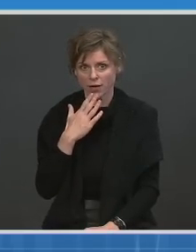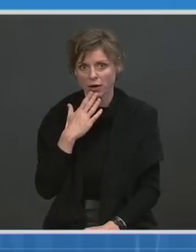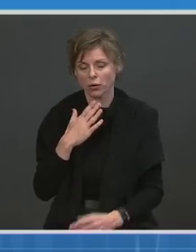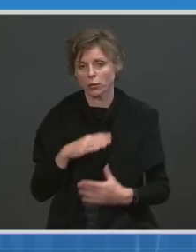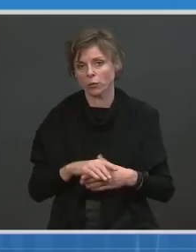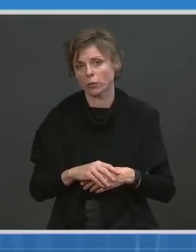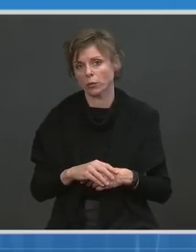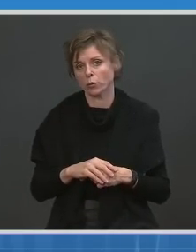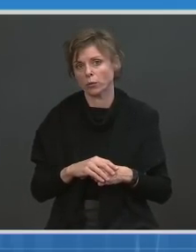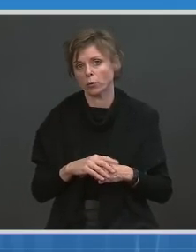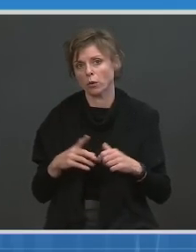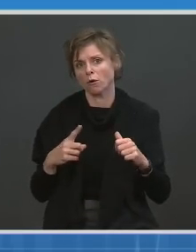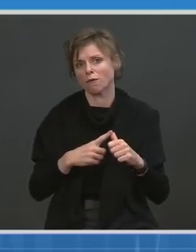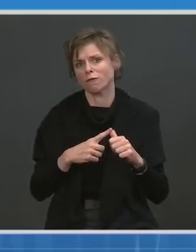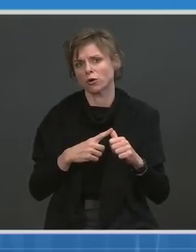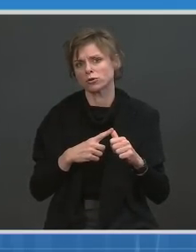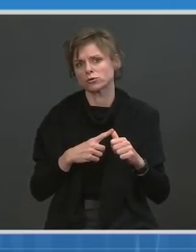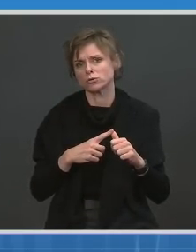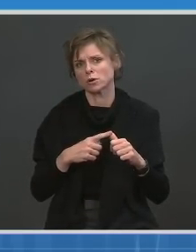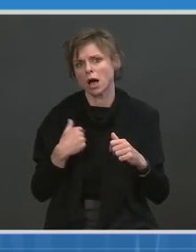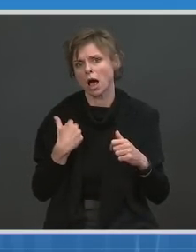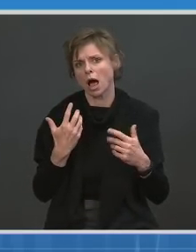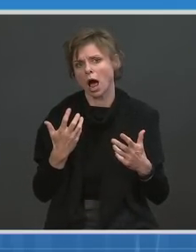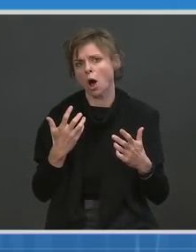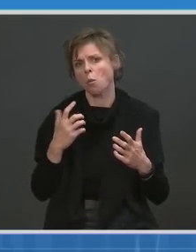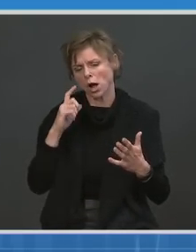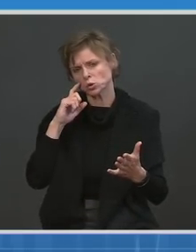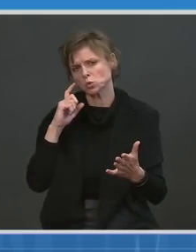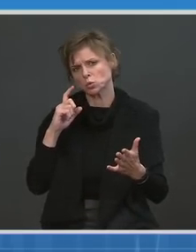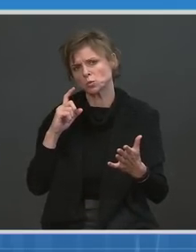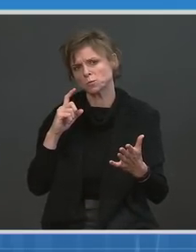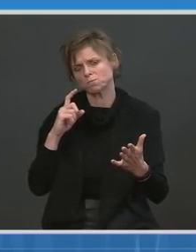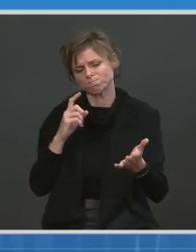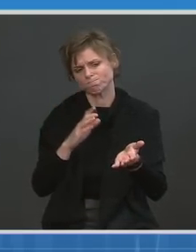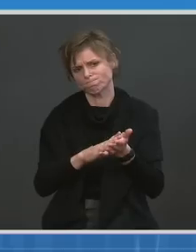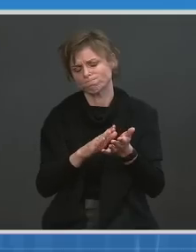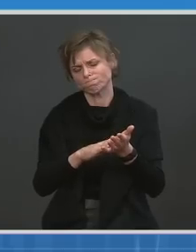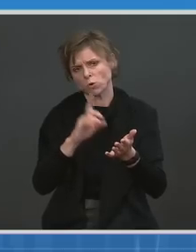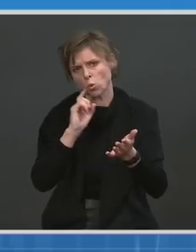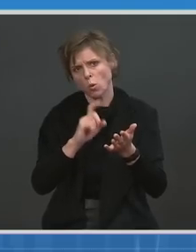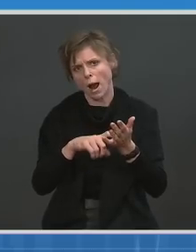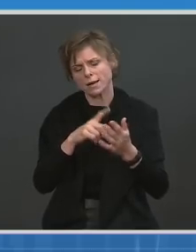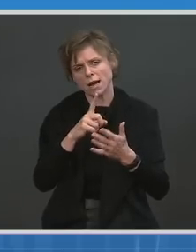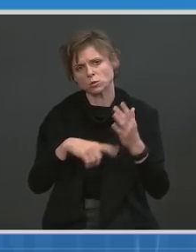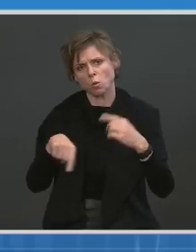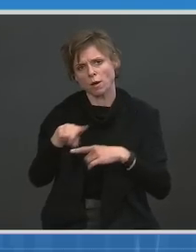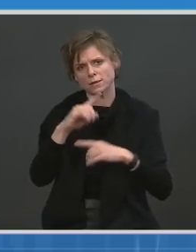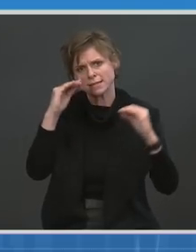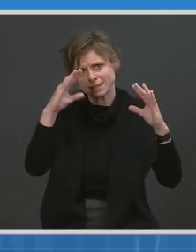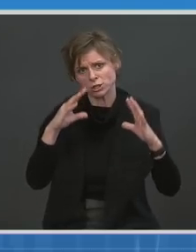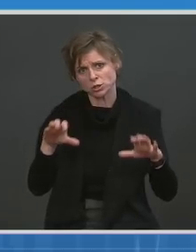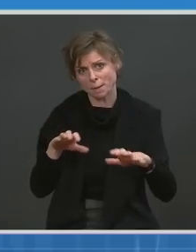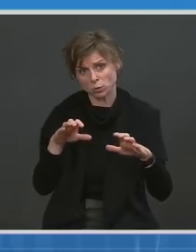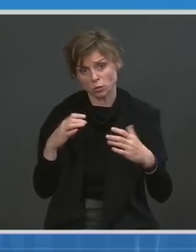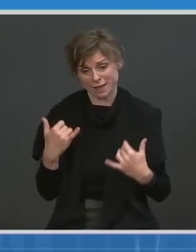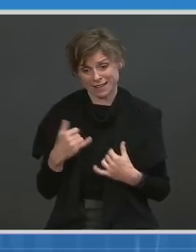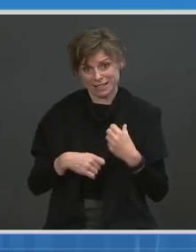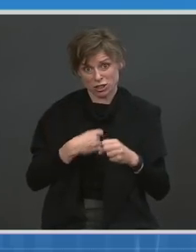First, let me just acknowledge what the teachers have had to do this year in the context of COVID-19, and how they have had to evolve their thinking